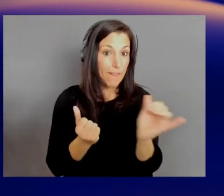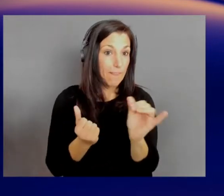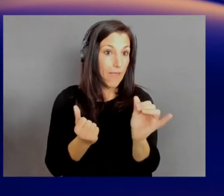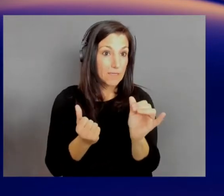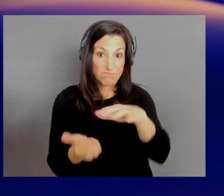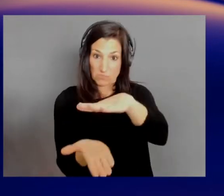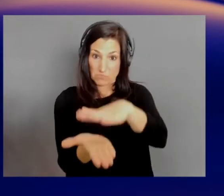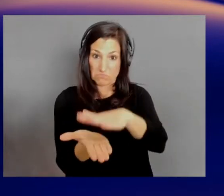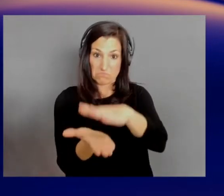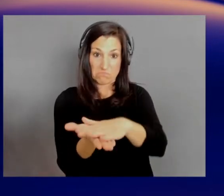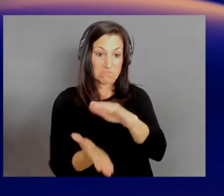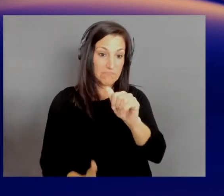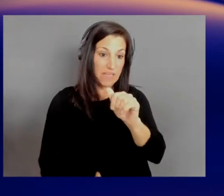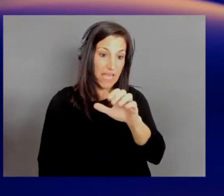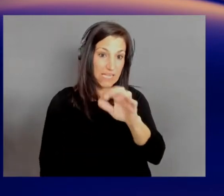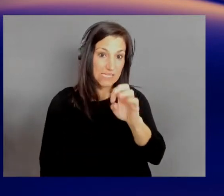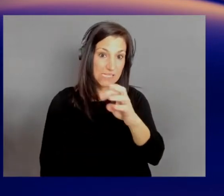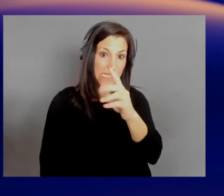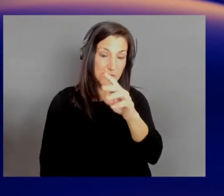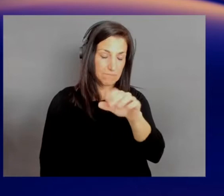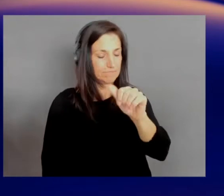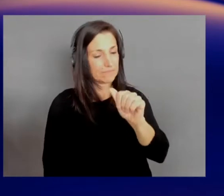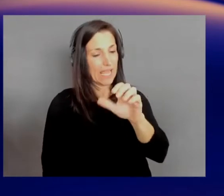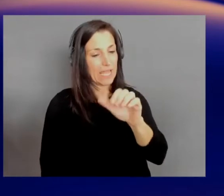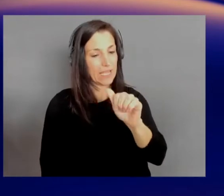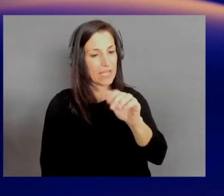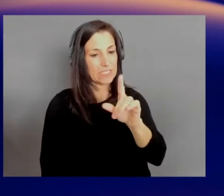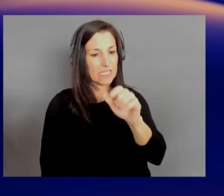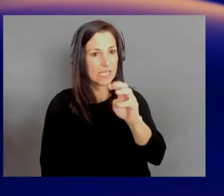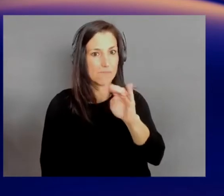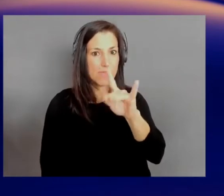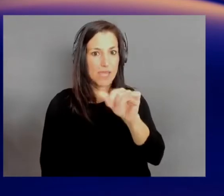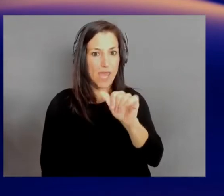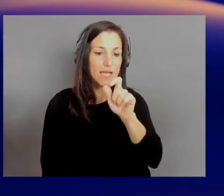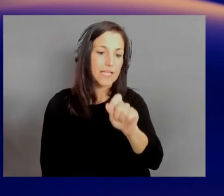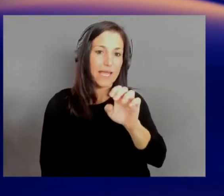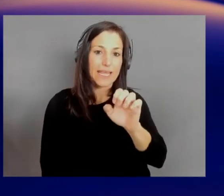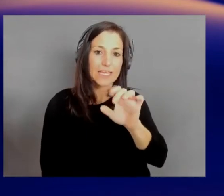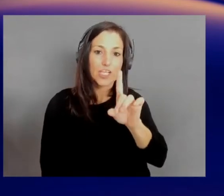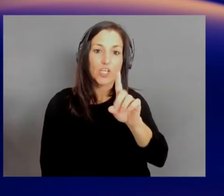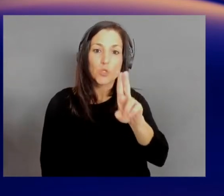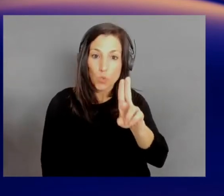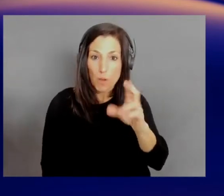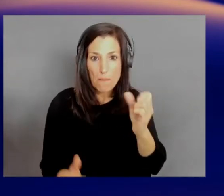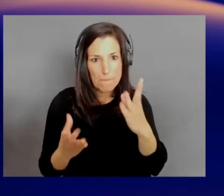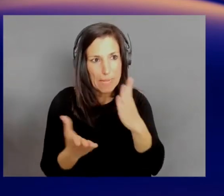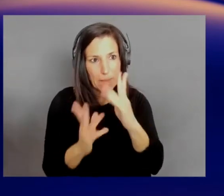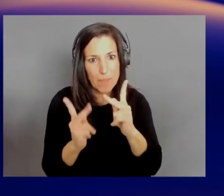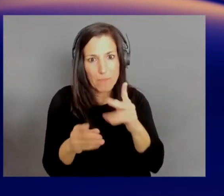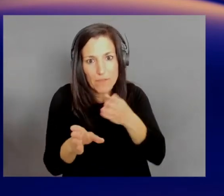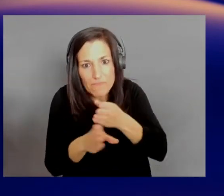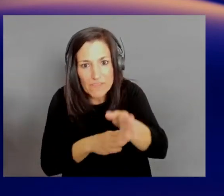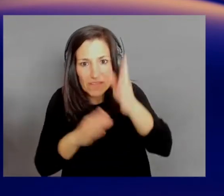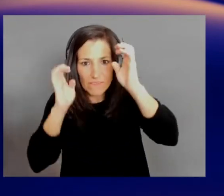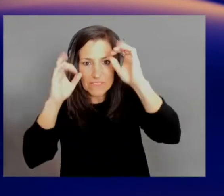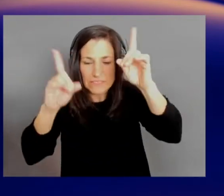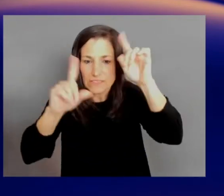that is a huge, massive community of researchers that actually get email communications on their publications and interests.